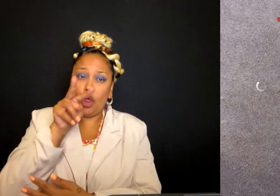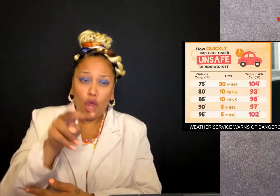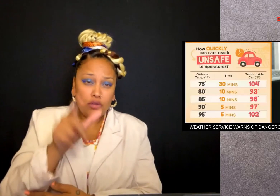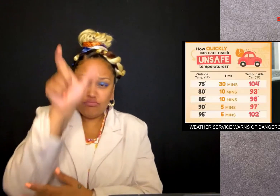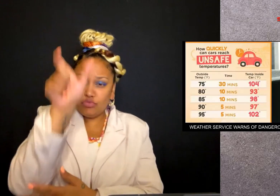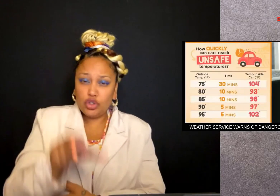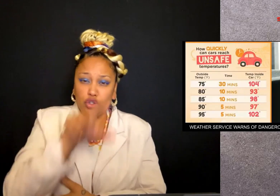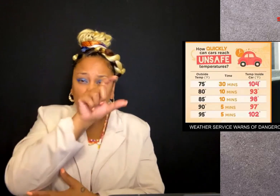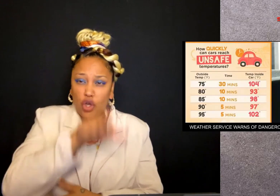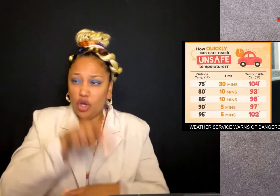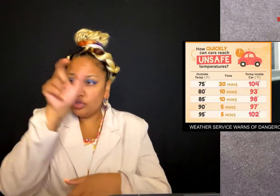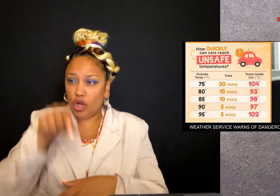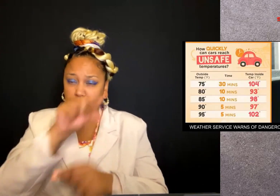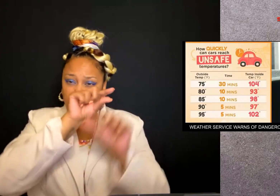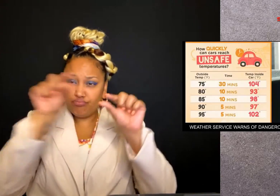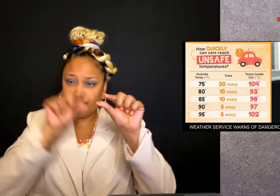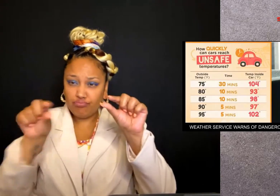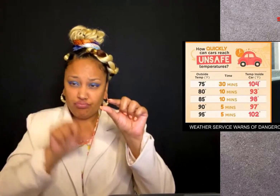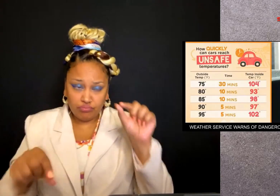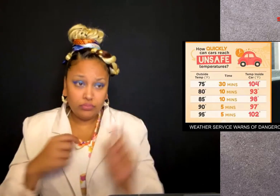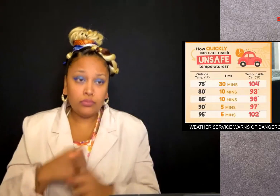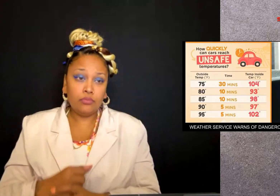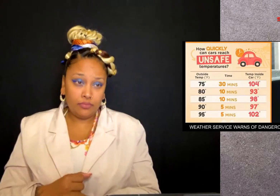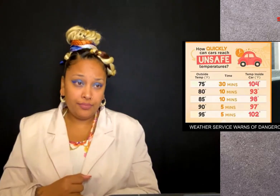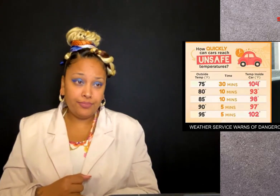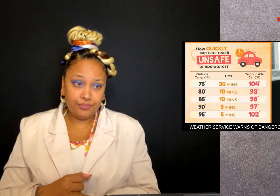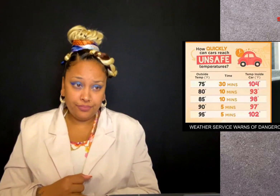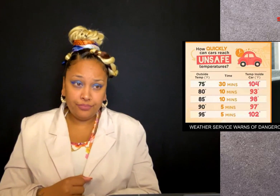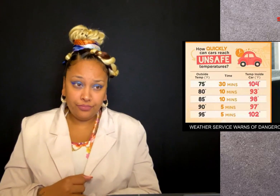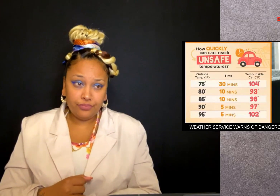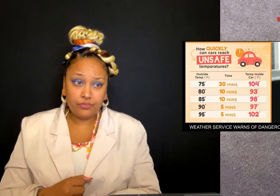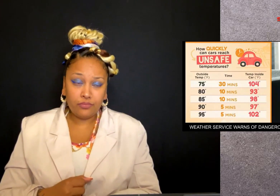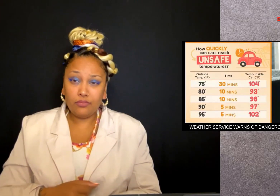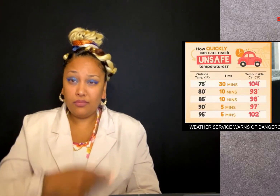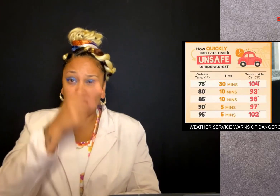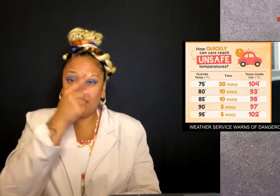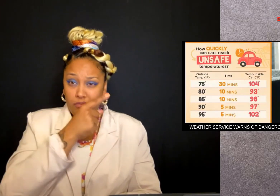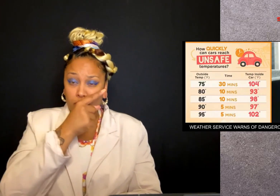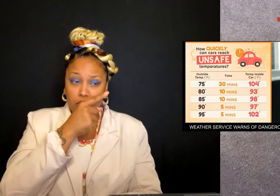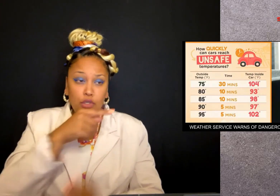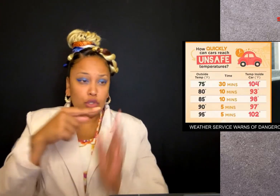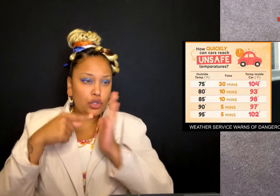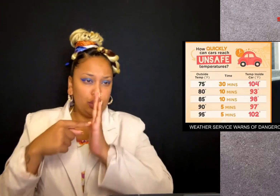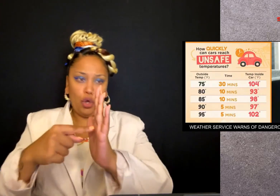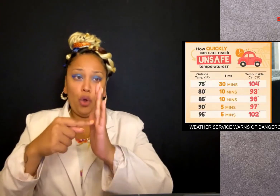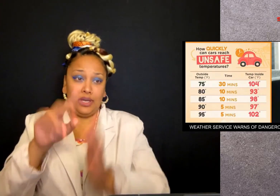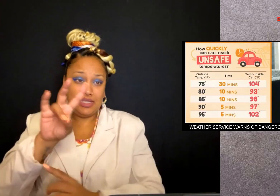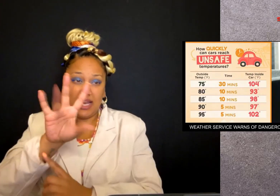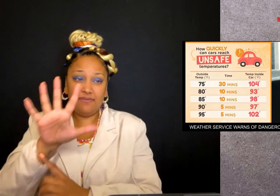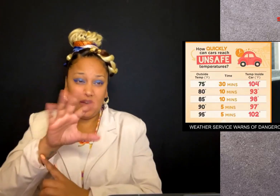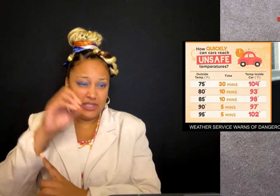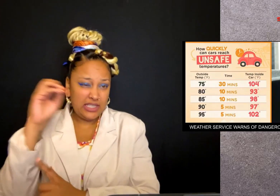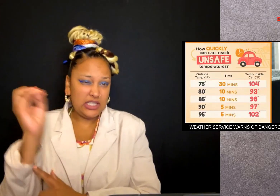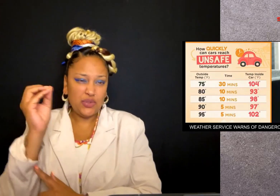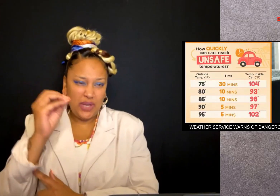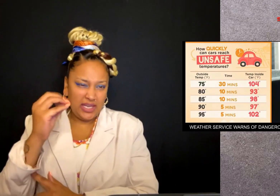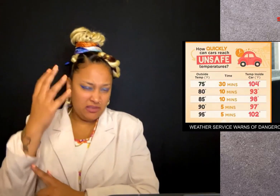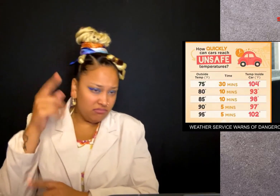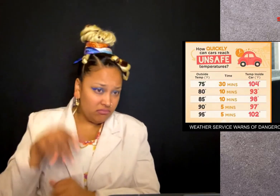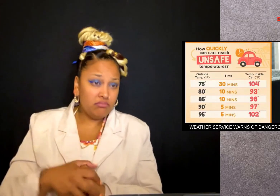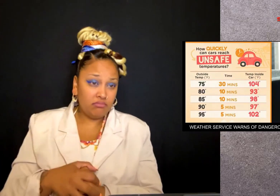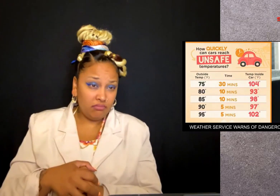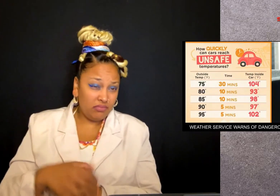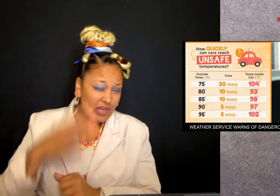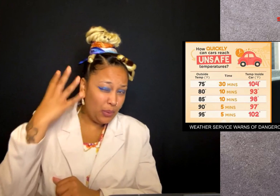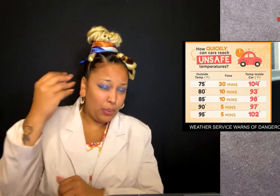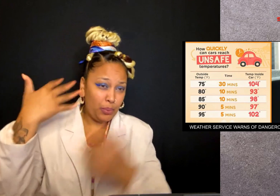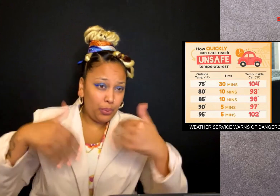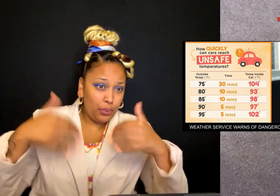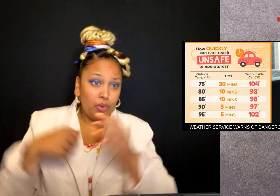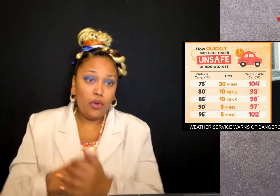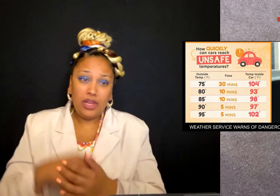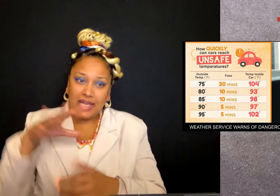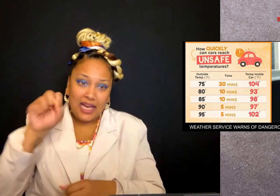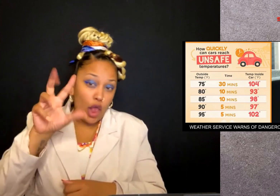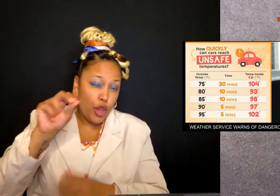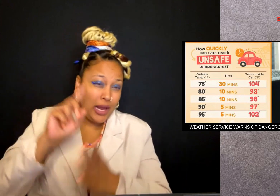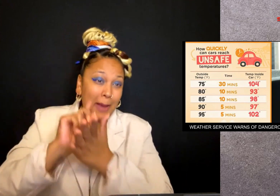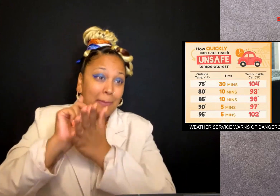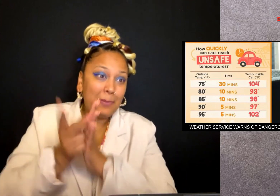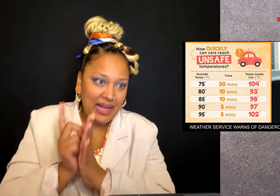take a look at this heat chart it shows that when it's 75 degrees outside it takes 30 minutes